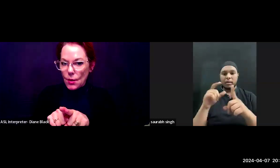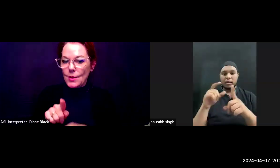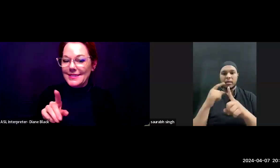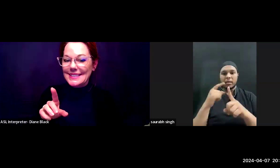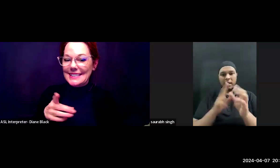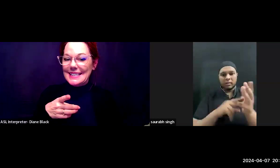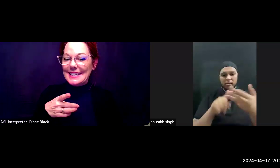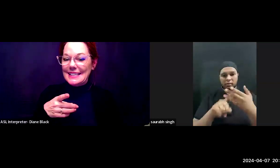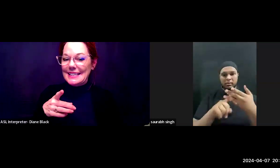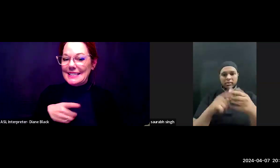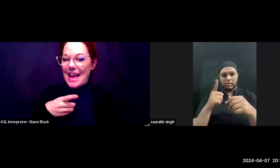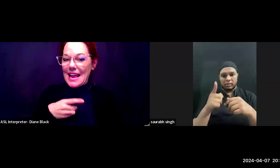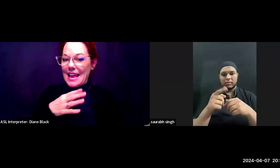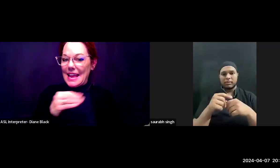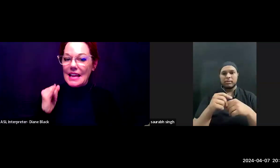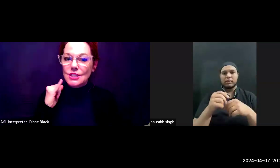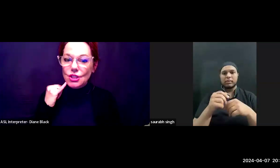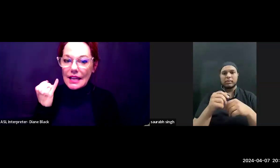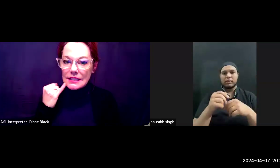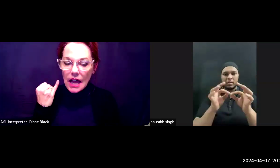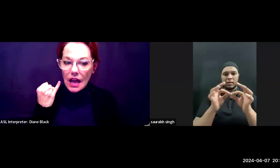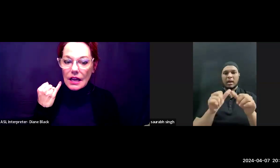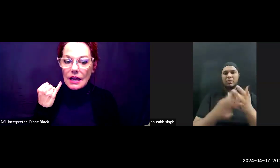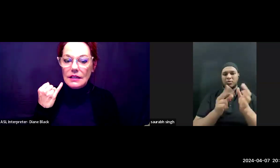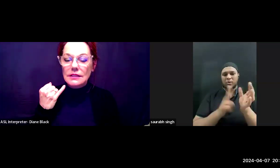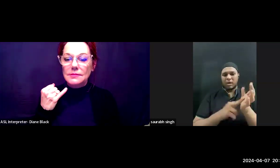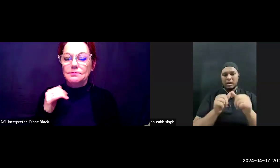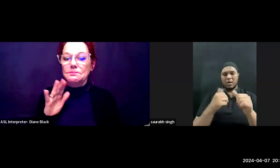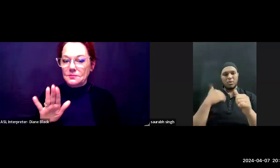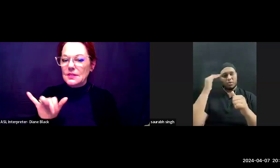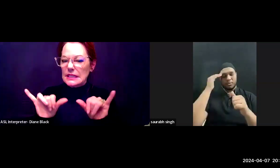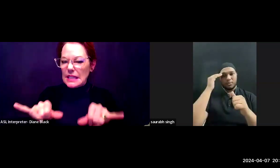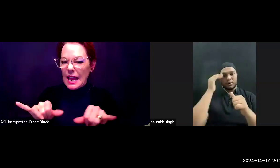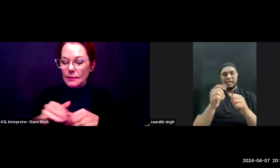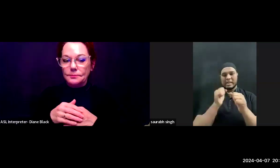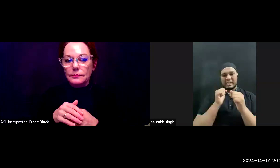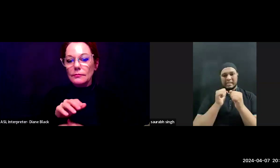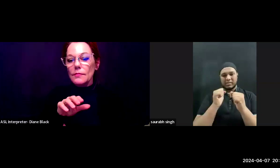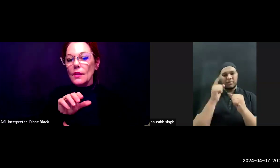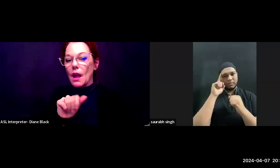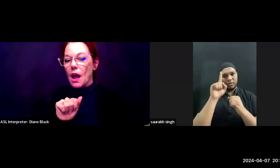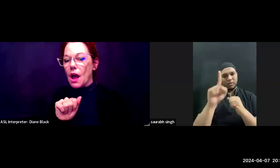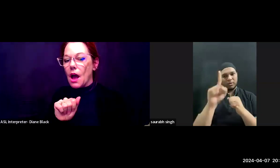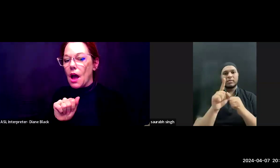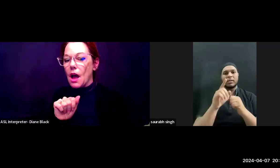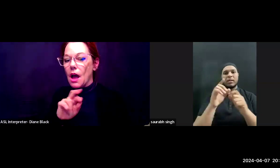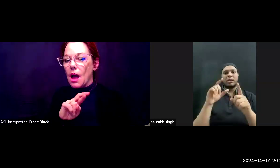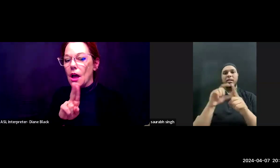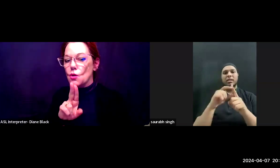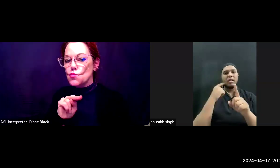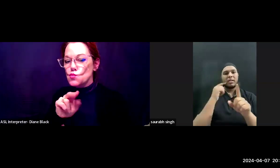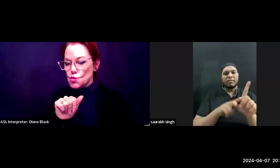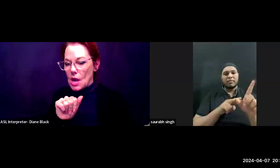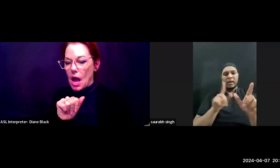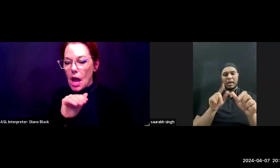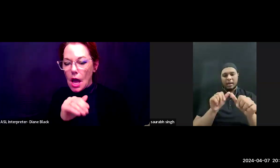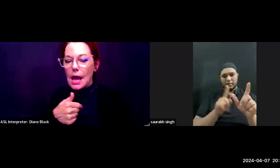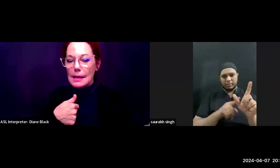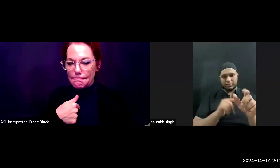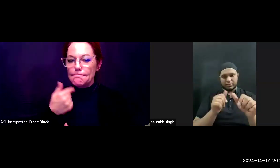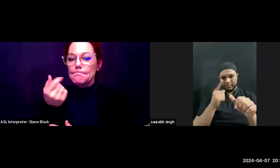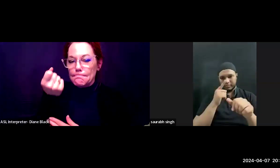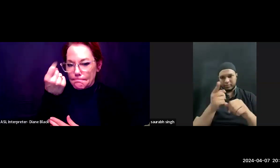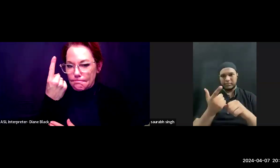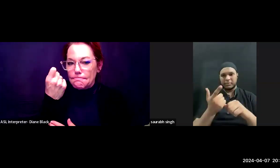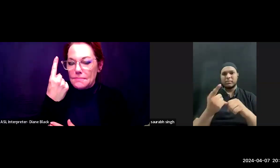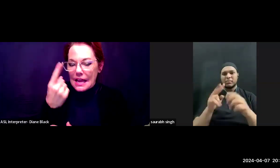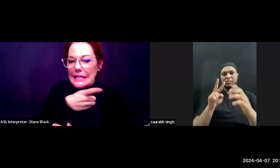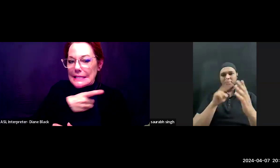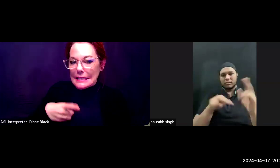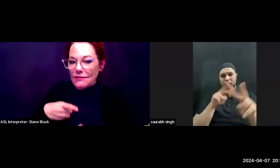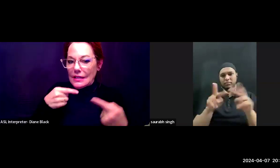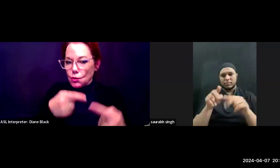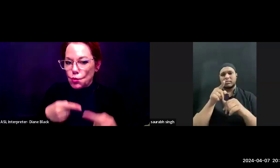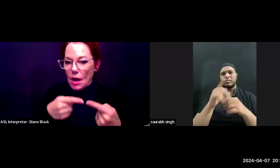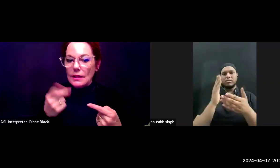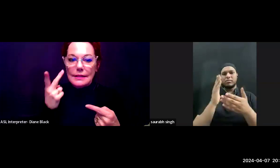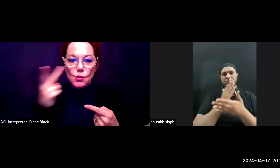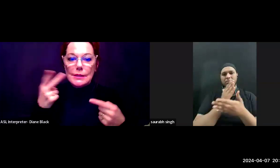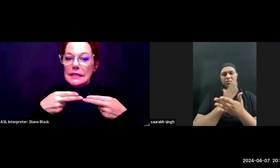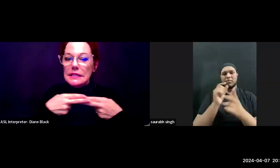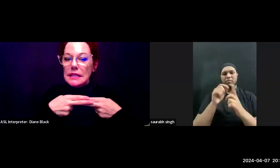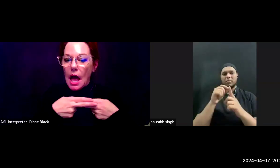Aruna uh I know it's difficult for Divya and um to to see the slides right now .